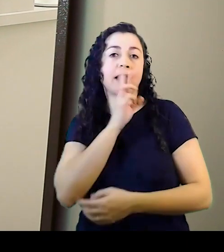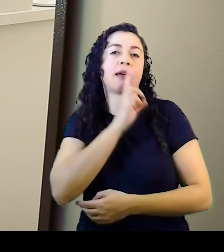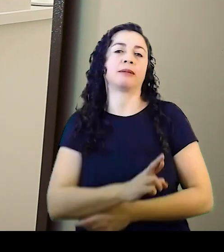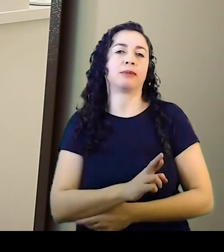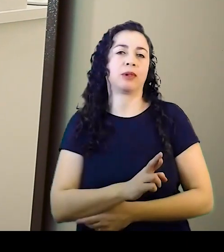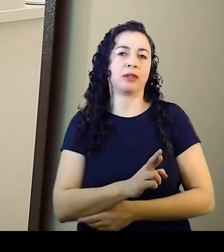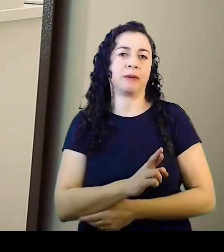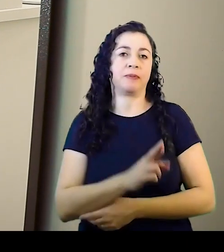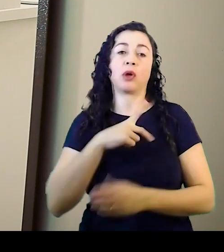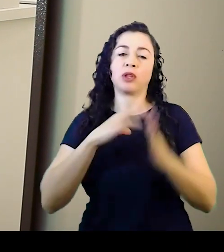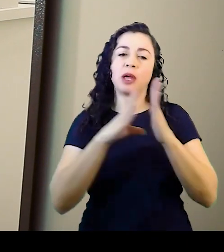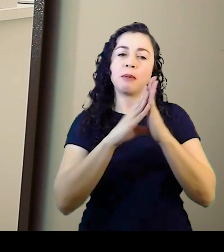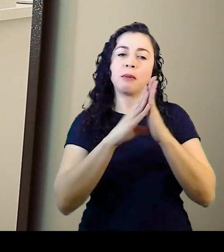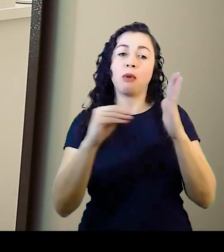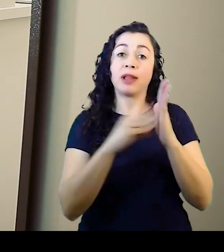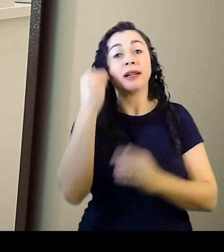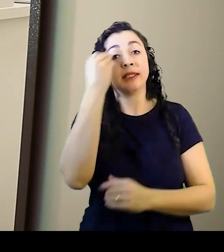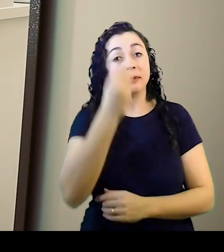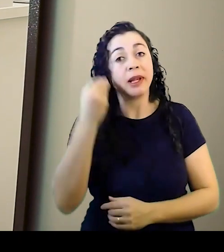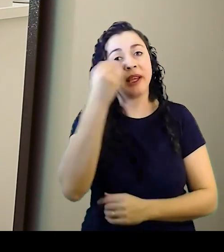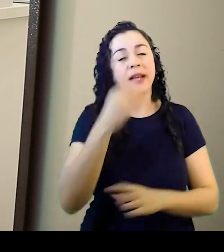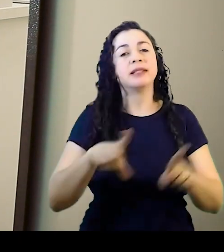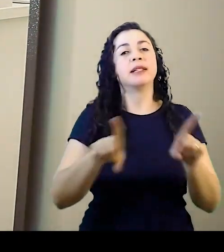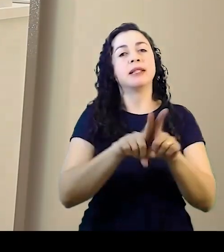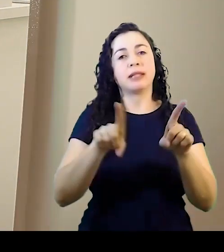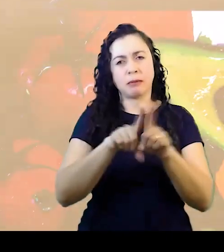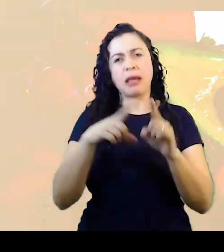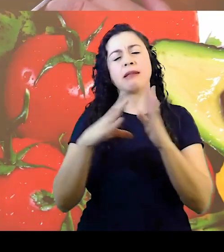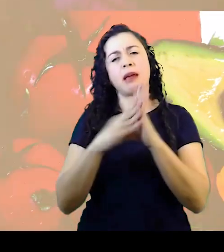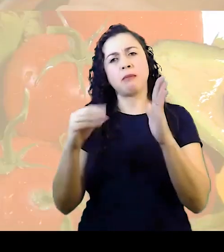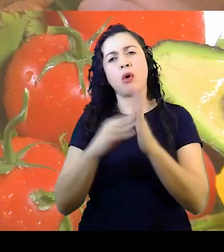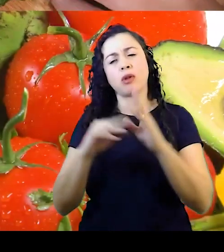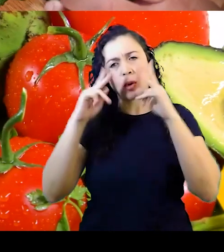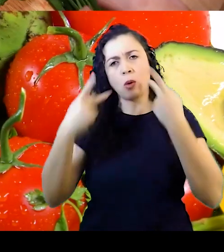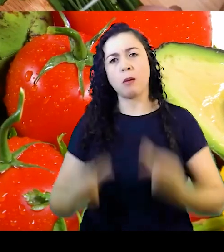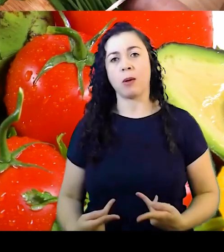out with both experimental models and human samples.